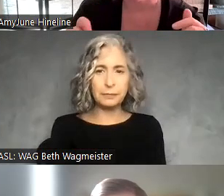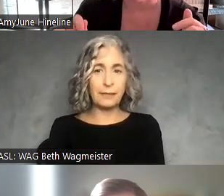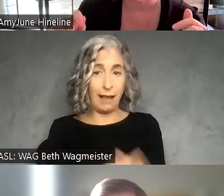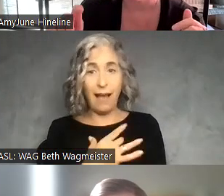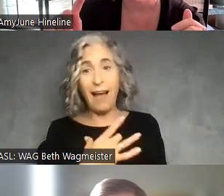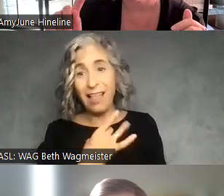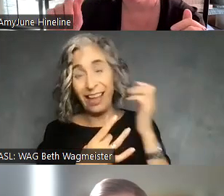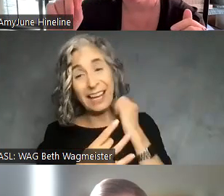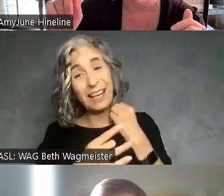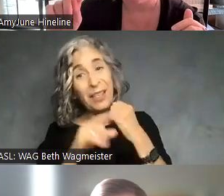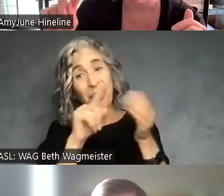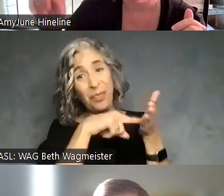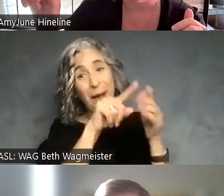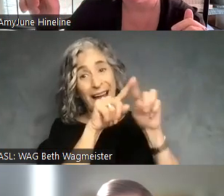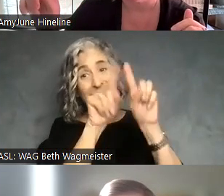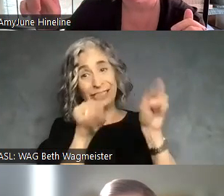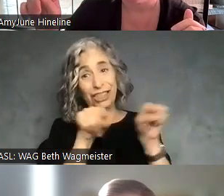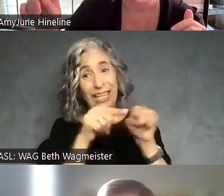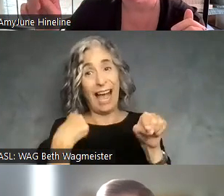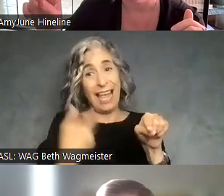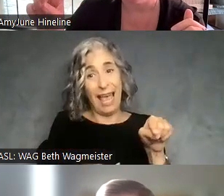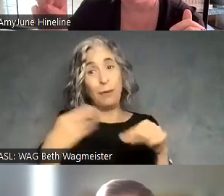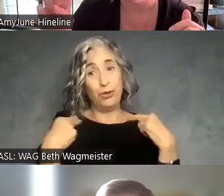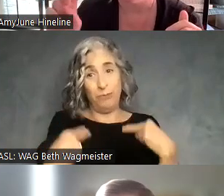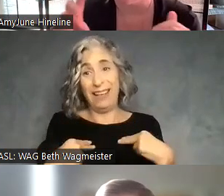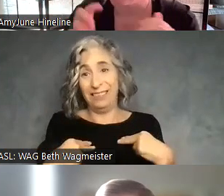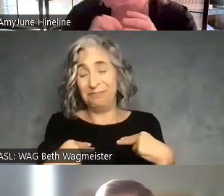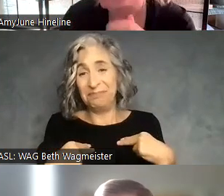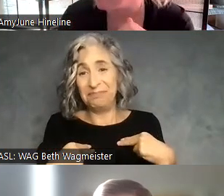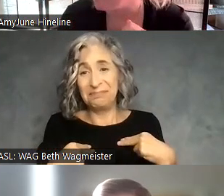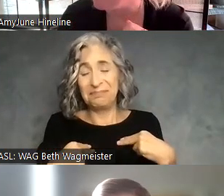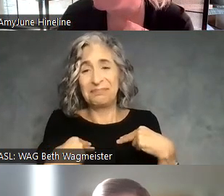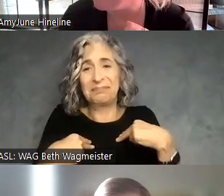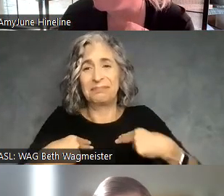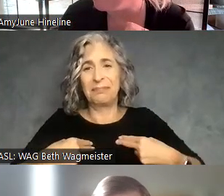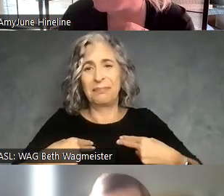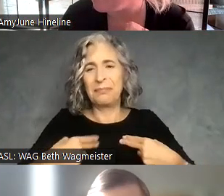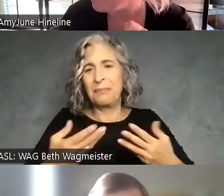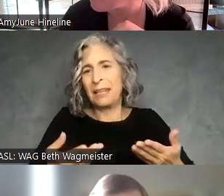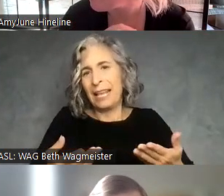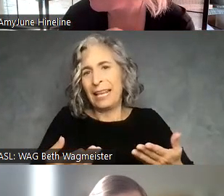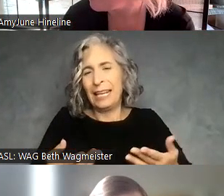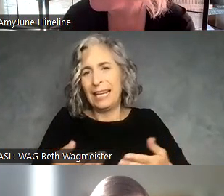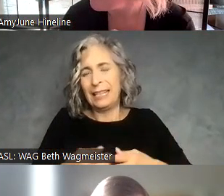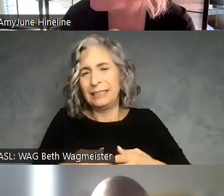attendees to please post your questions in the Q&A portion of Zoom. It's on the Zoom menu bar.